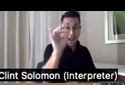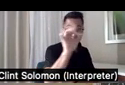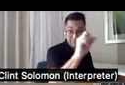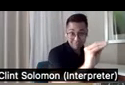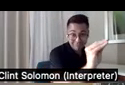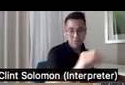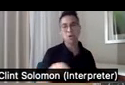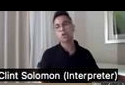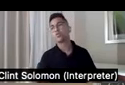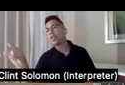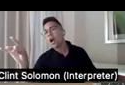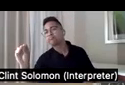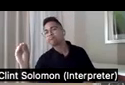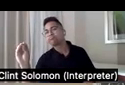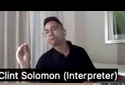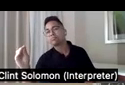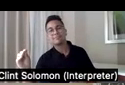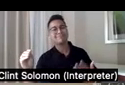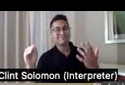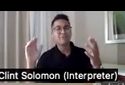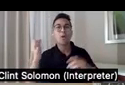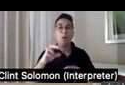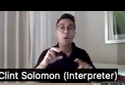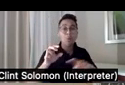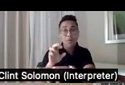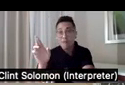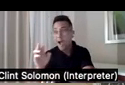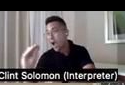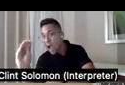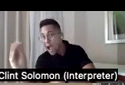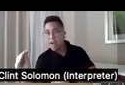all or you know the one on the right gets wiggled and the one on the left is like faded